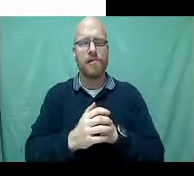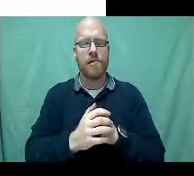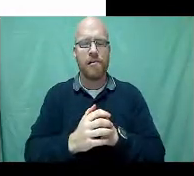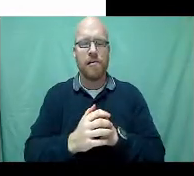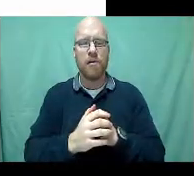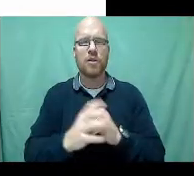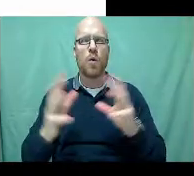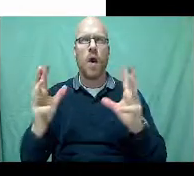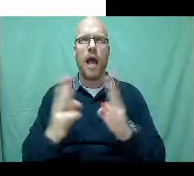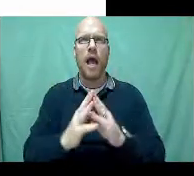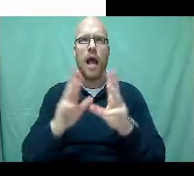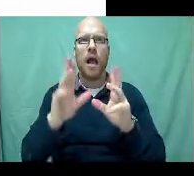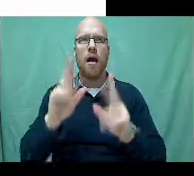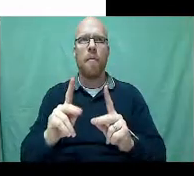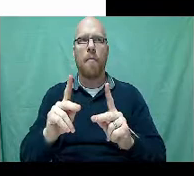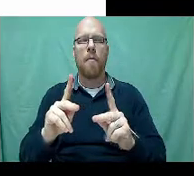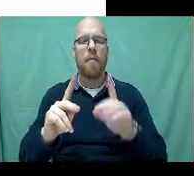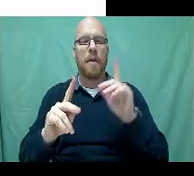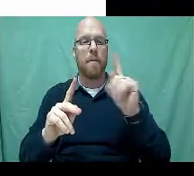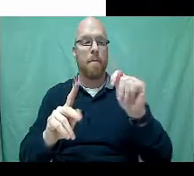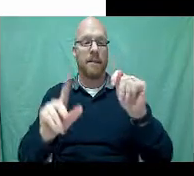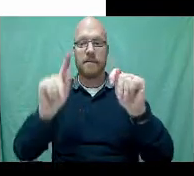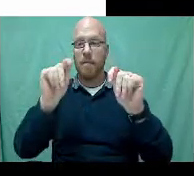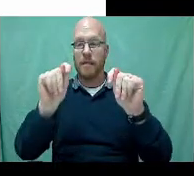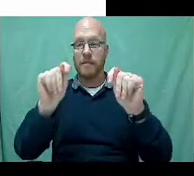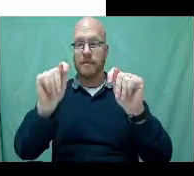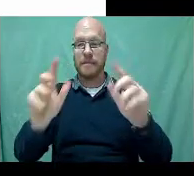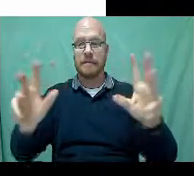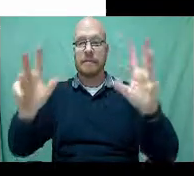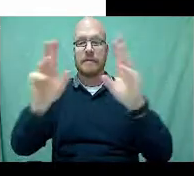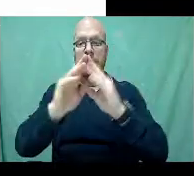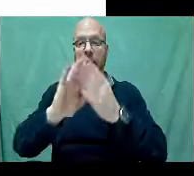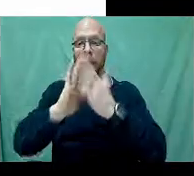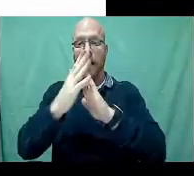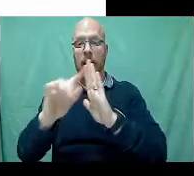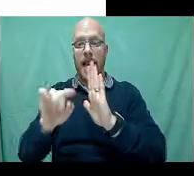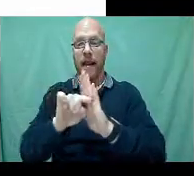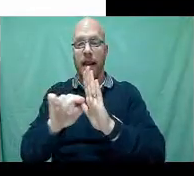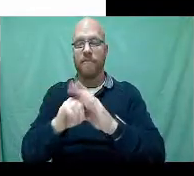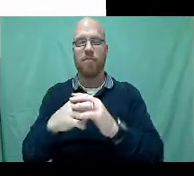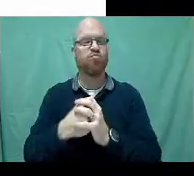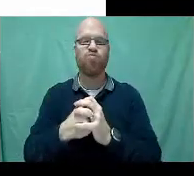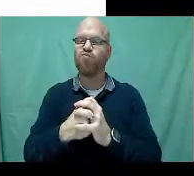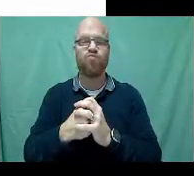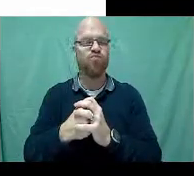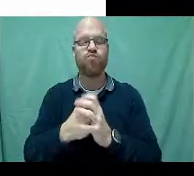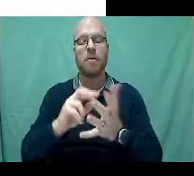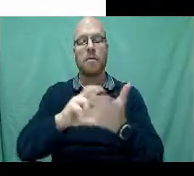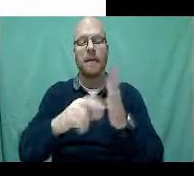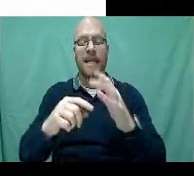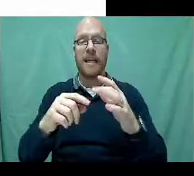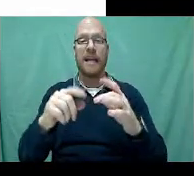So, 2 positives cannot sum or add up to be a negative number,